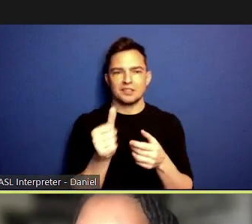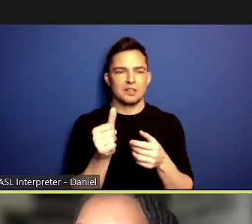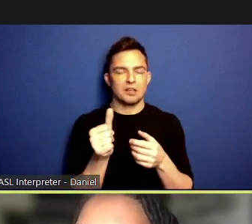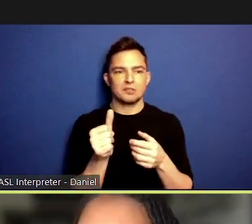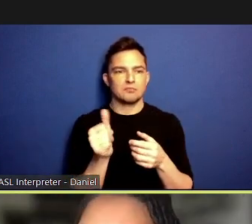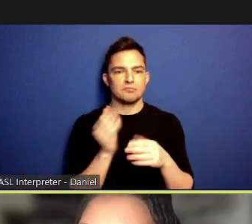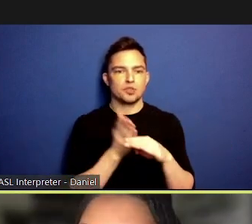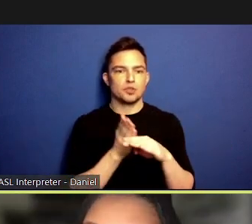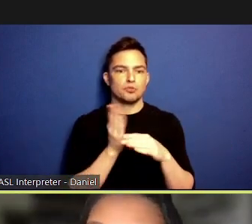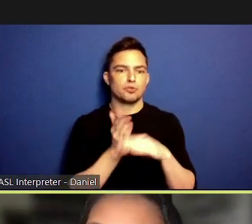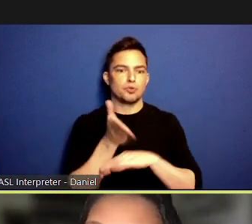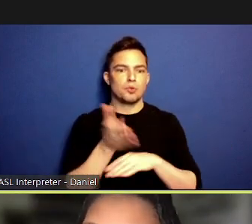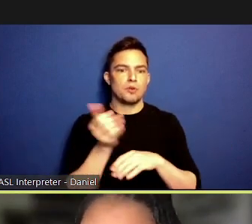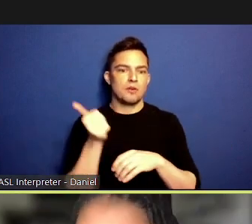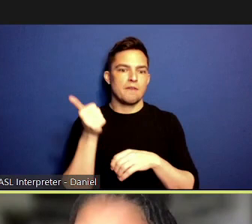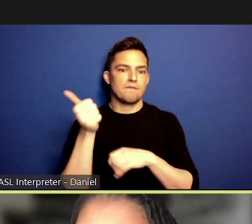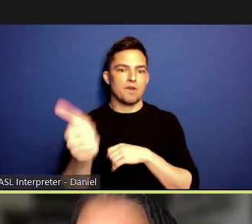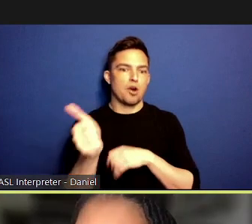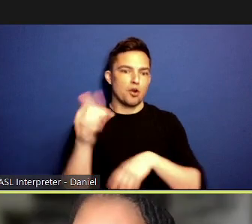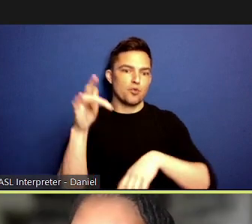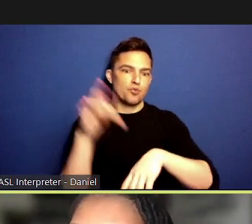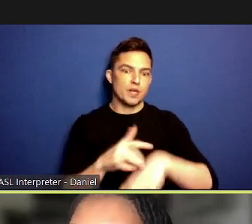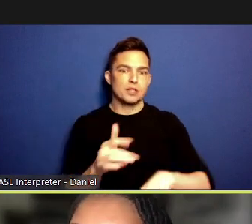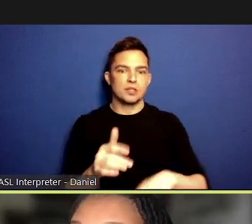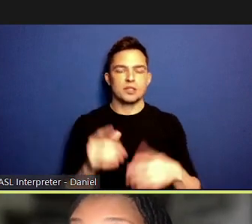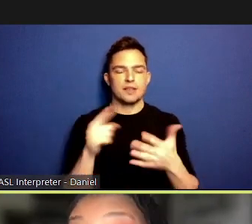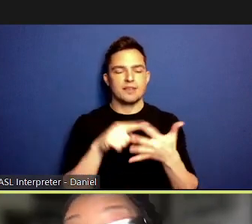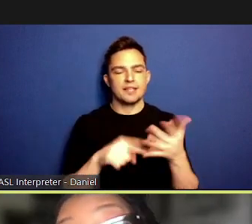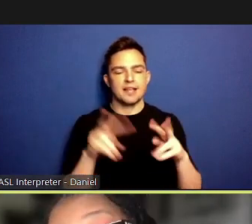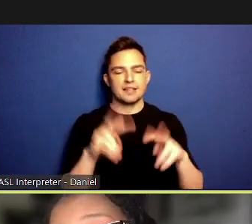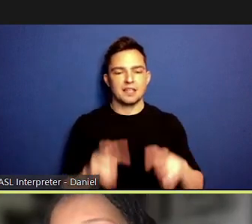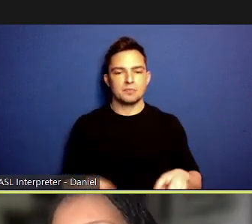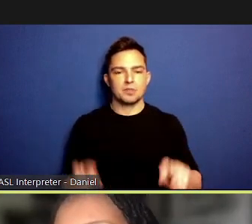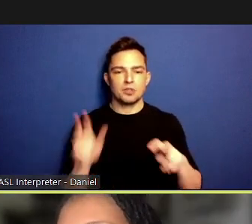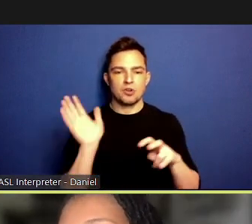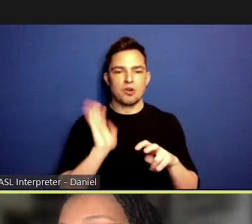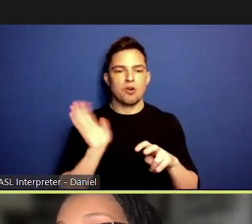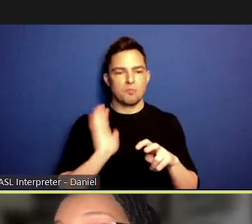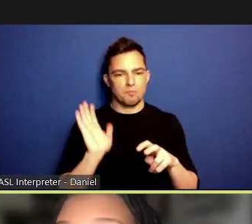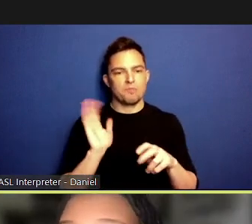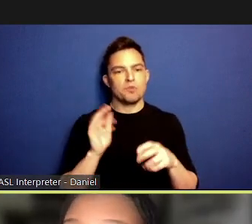the idea of many of these assessments and data is often used to neutralize or regulate